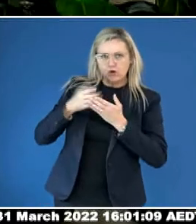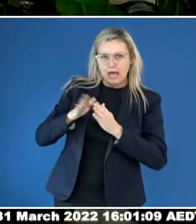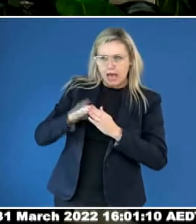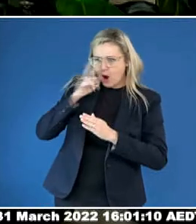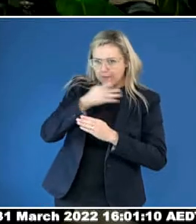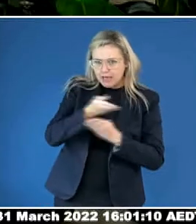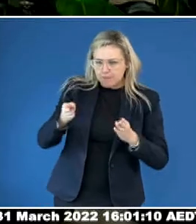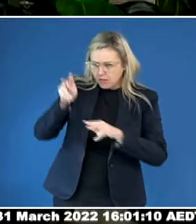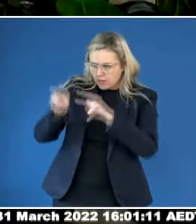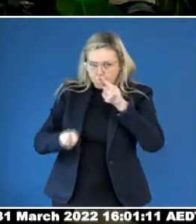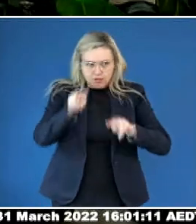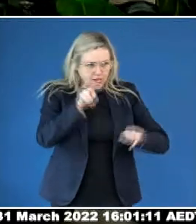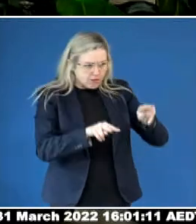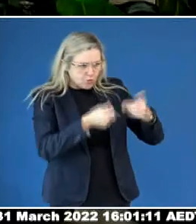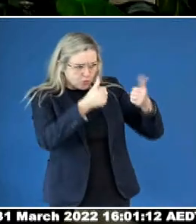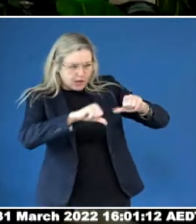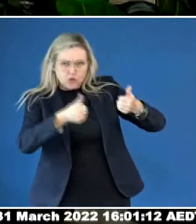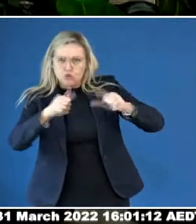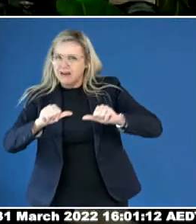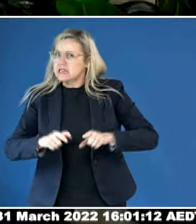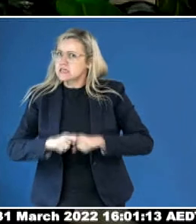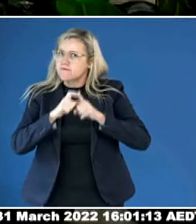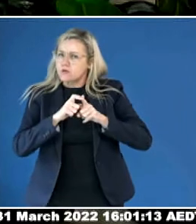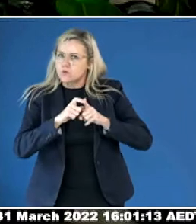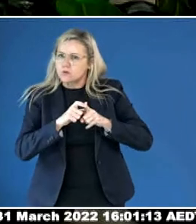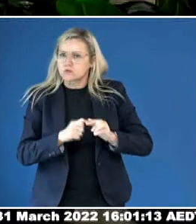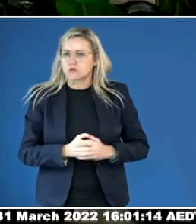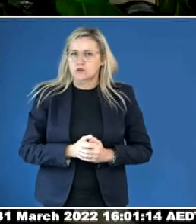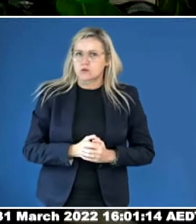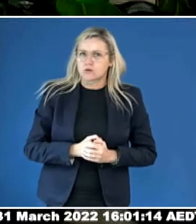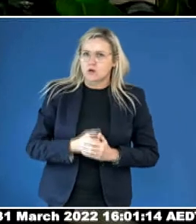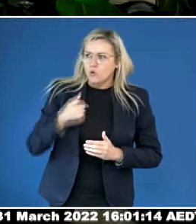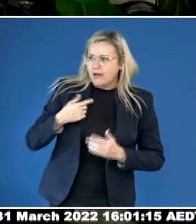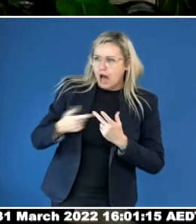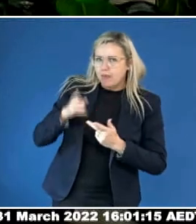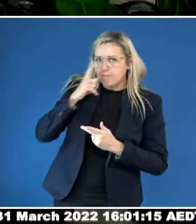We have limited access to peers, so getting advice is hard.